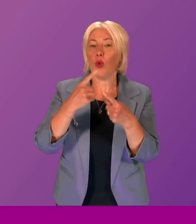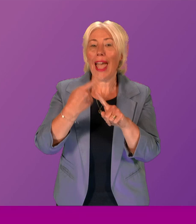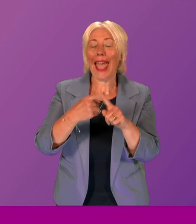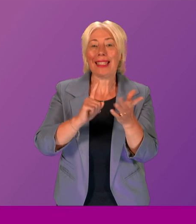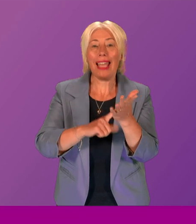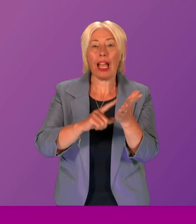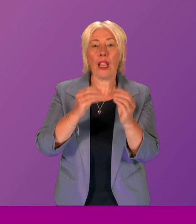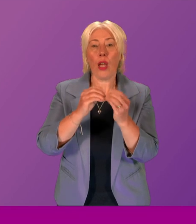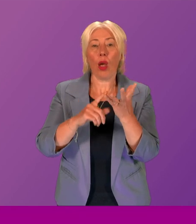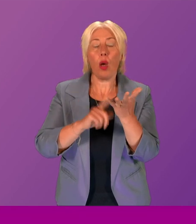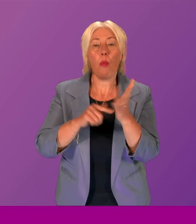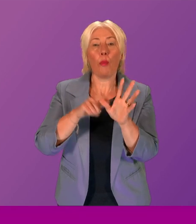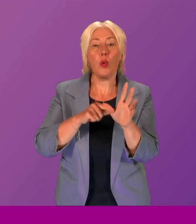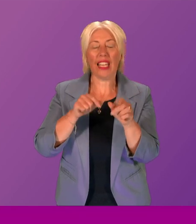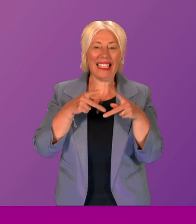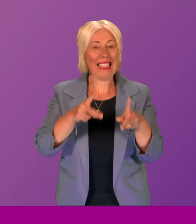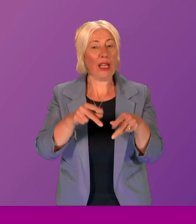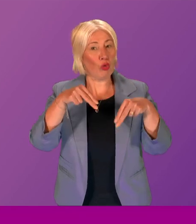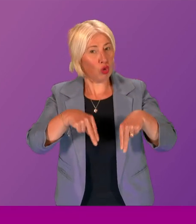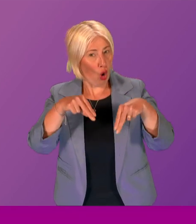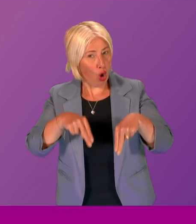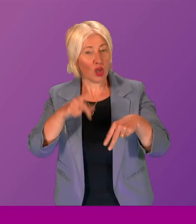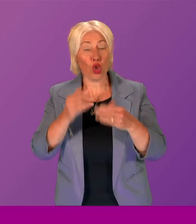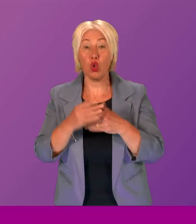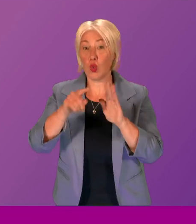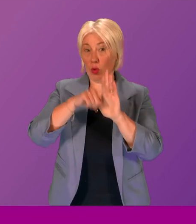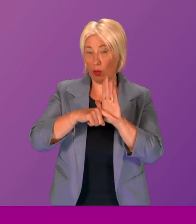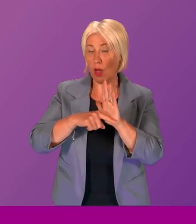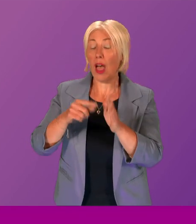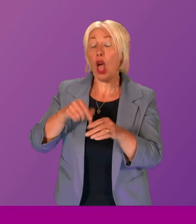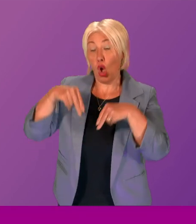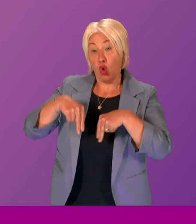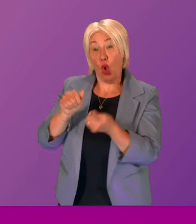coming into force, to whom a dog owner can apply for advice on whether their dog fits